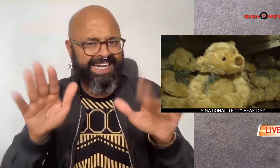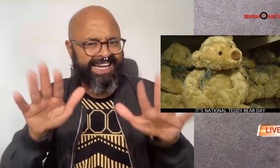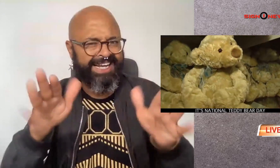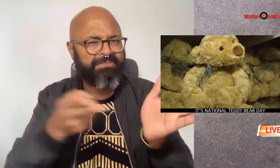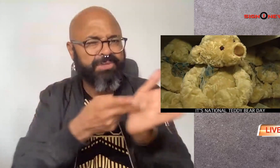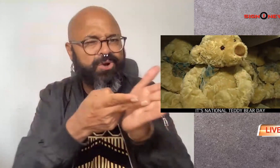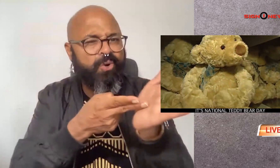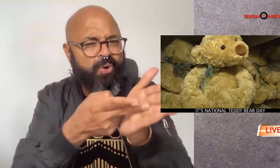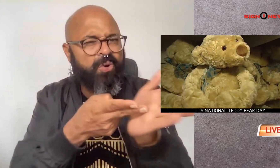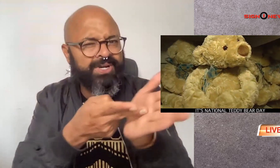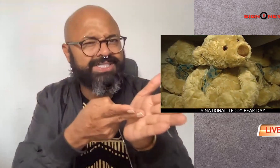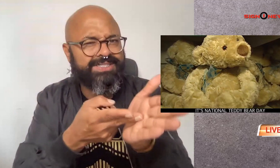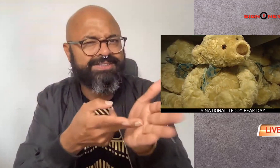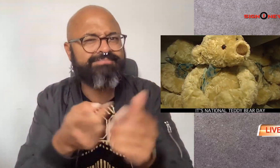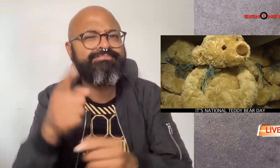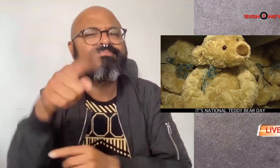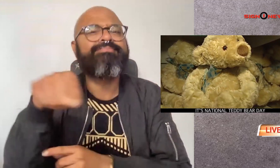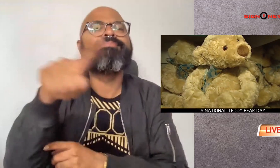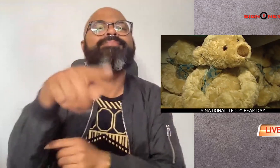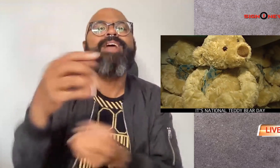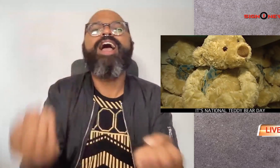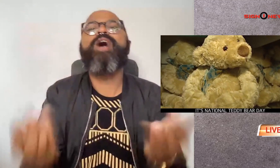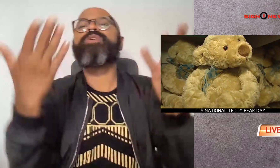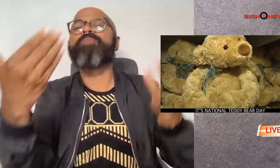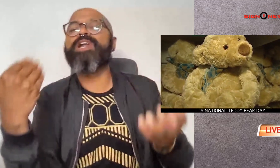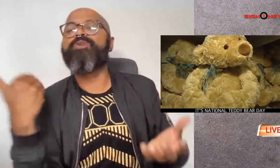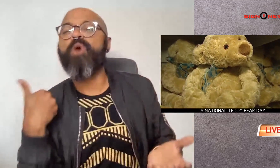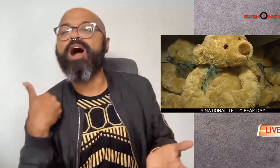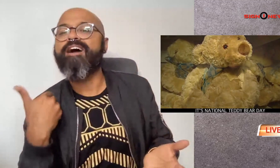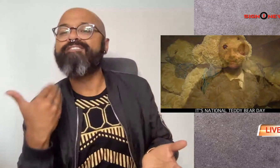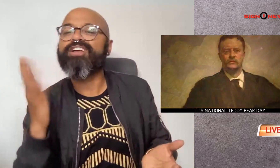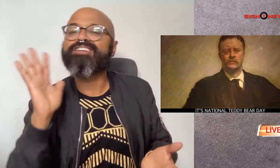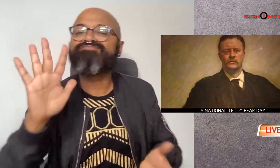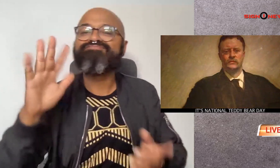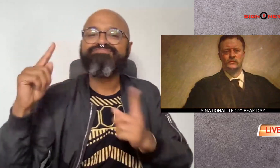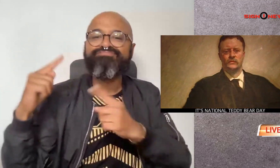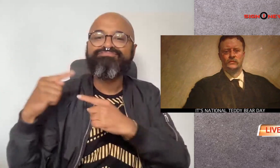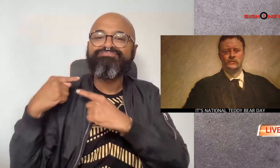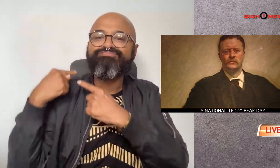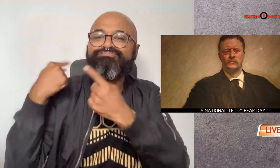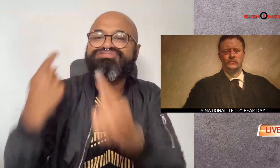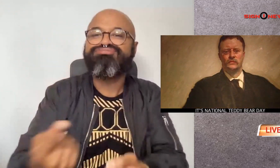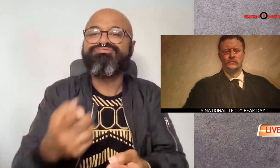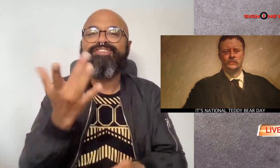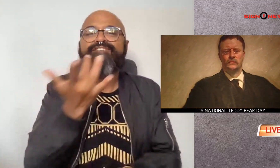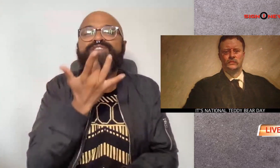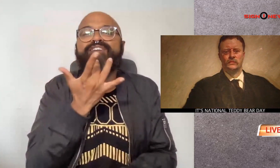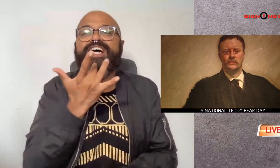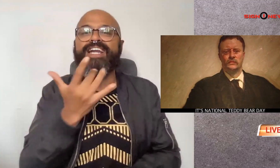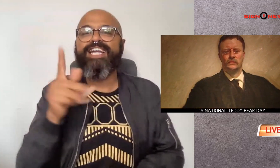okay be honest how many of you still have your favorite teddy bear from your childhood